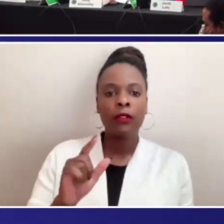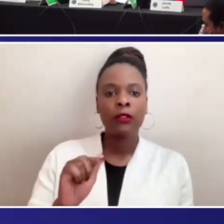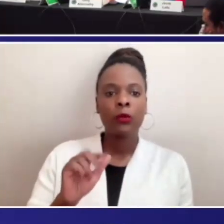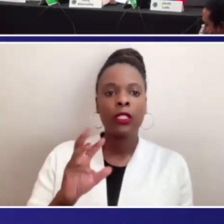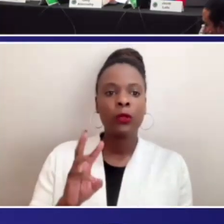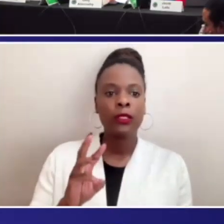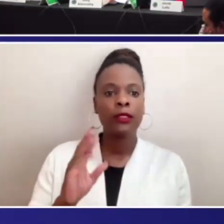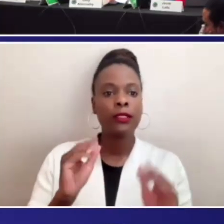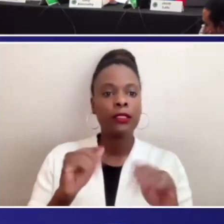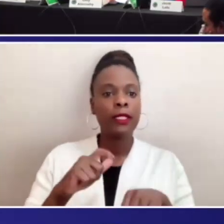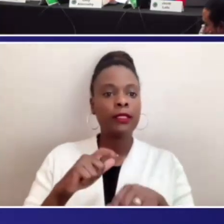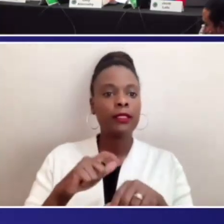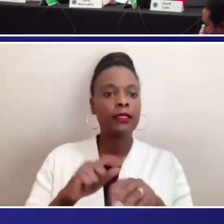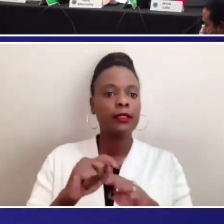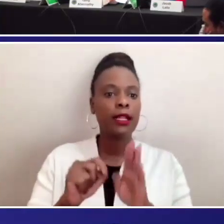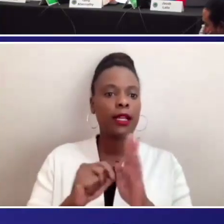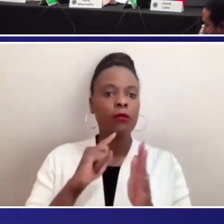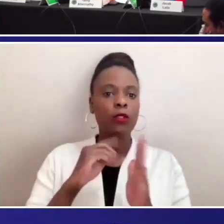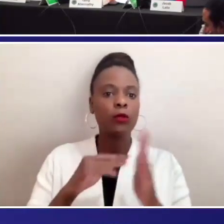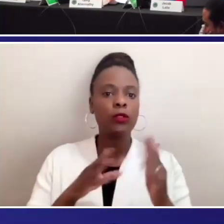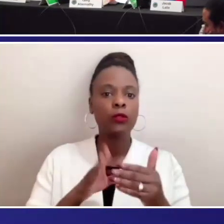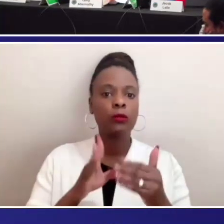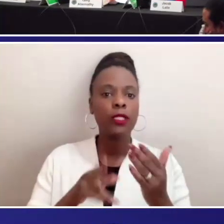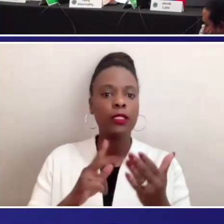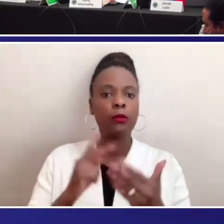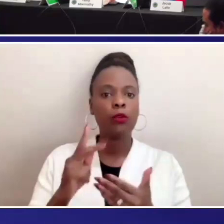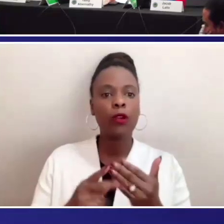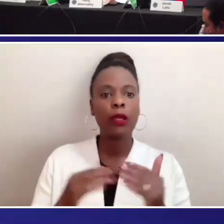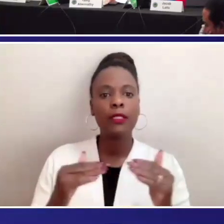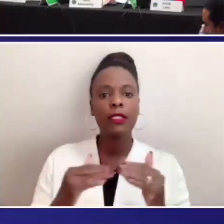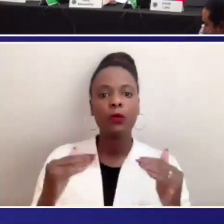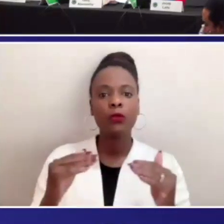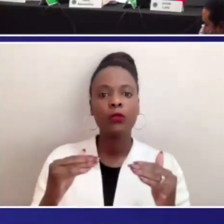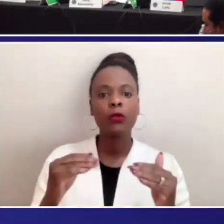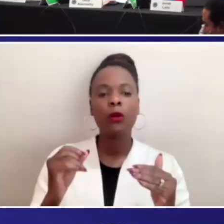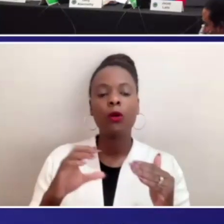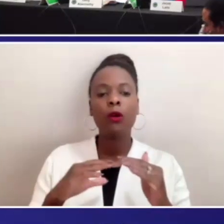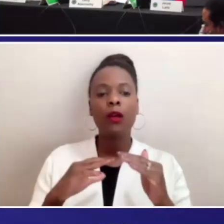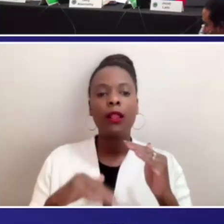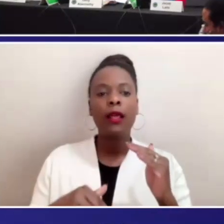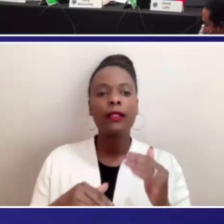or the lesser of three academic years, or its equivalent, or the period determined by calculating the difference between.